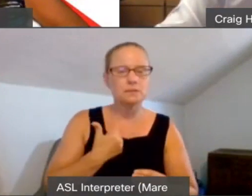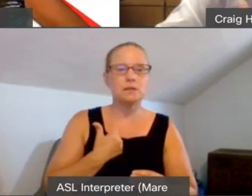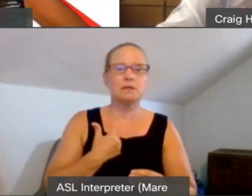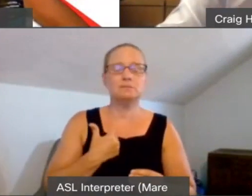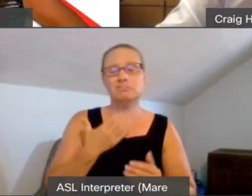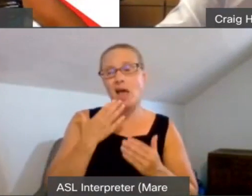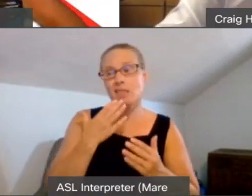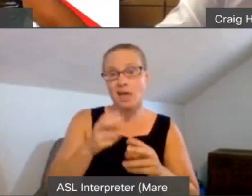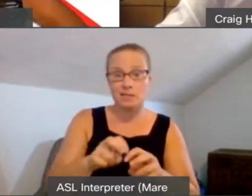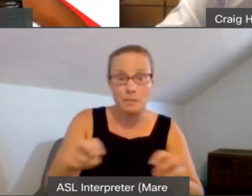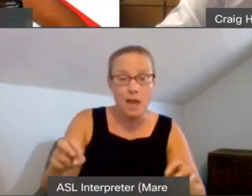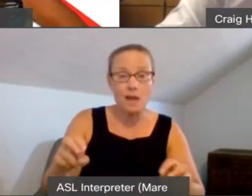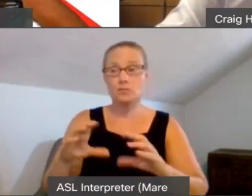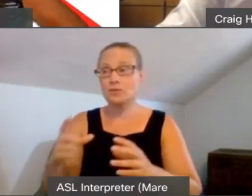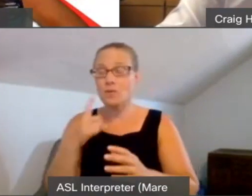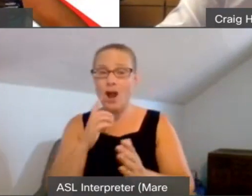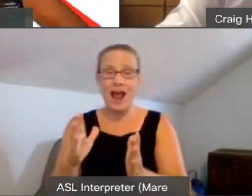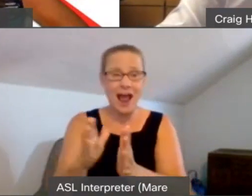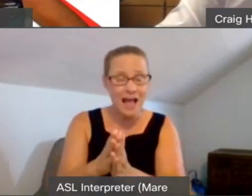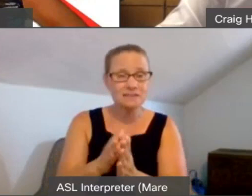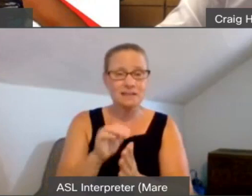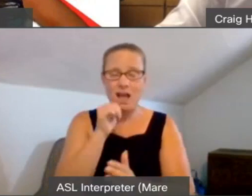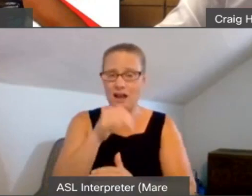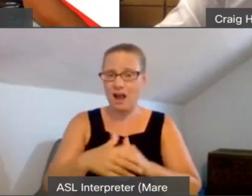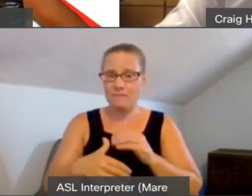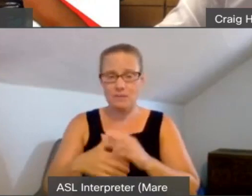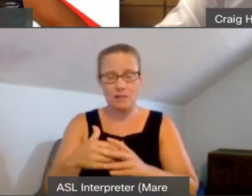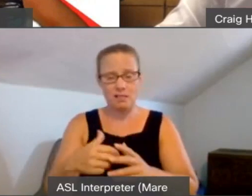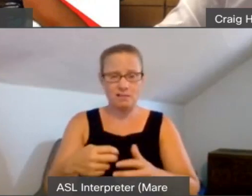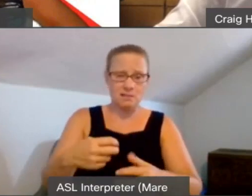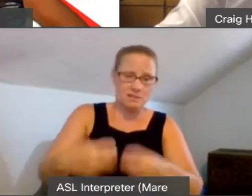for asking these uncomfortable and difficult questions 'cause that's the only way we'll benefit and truly learn